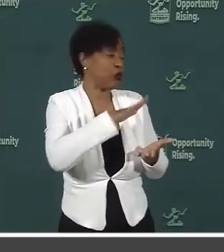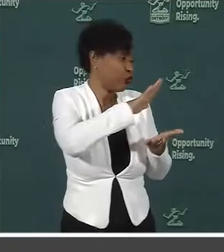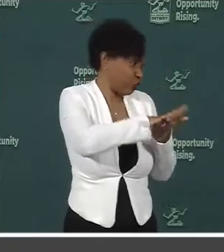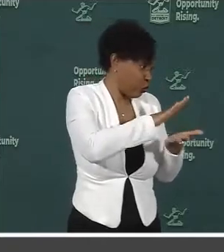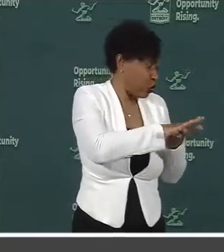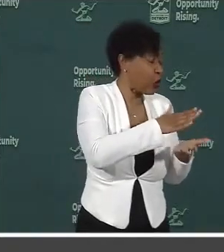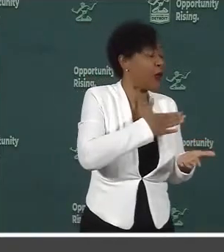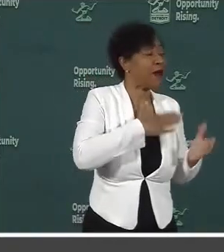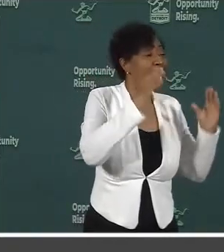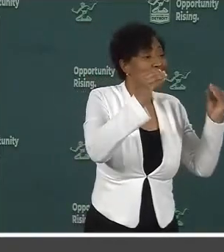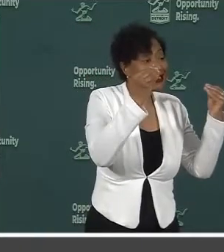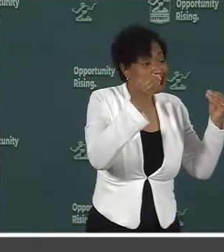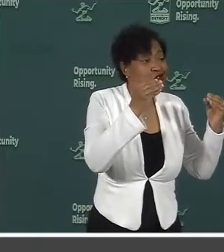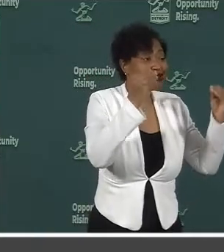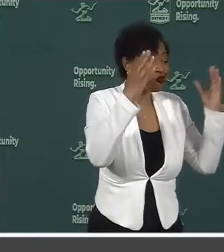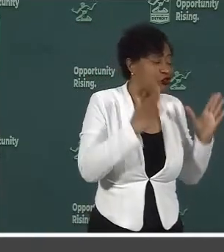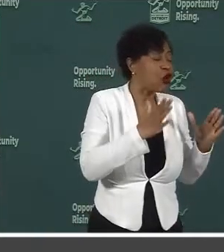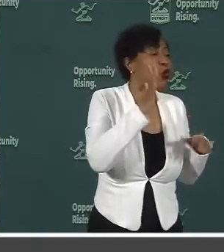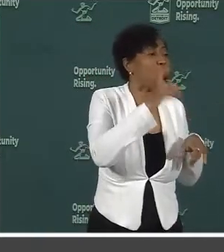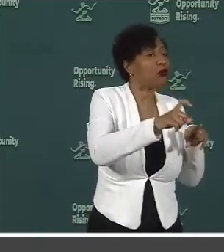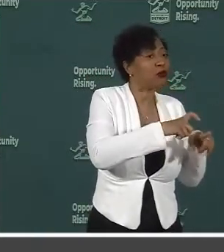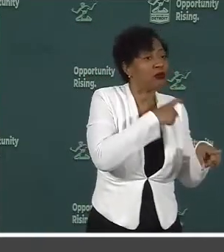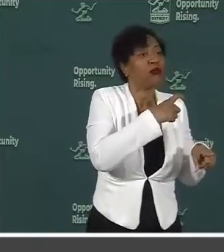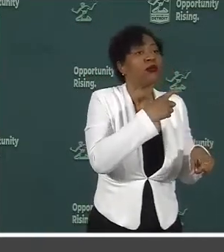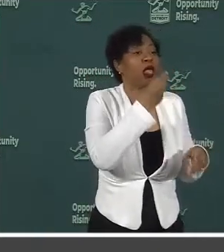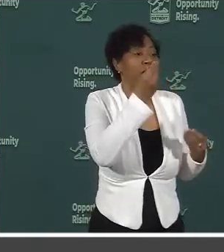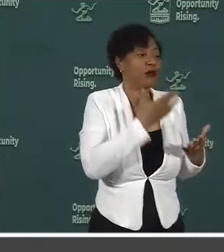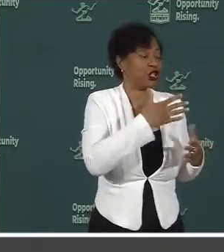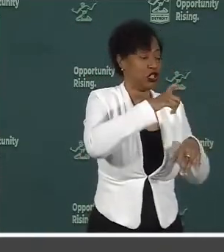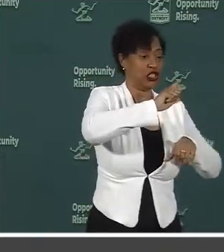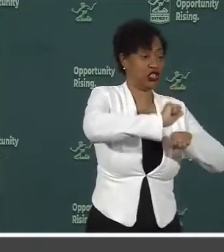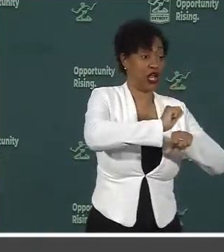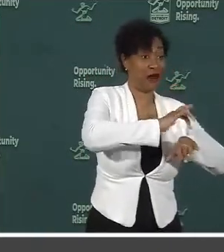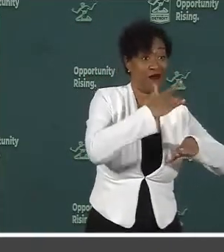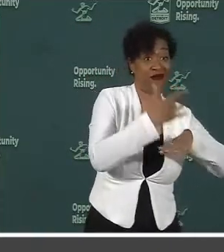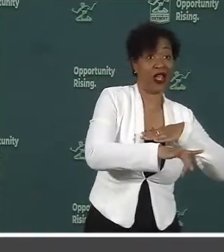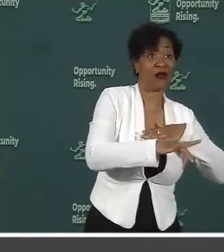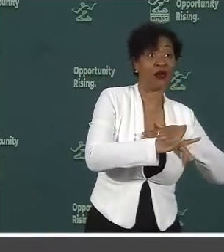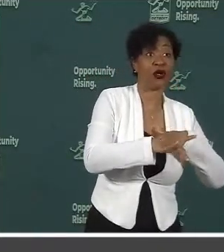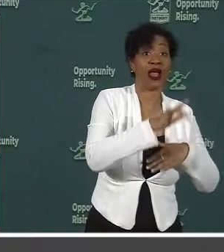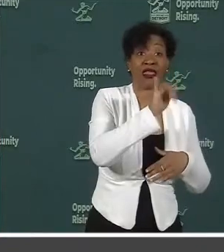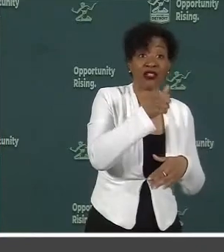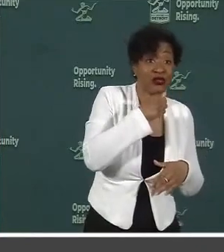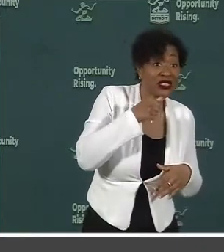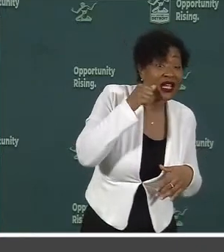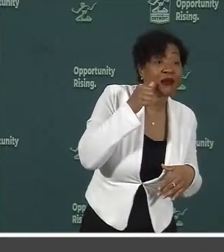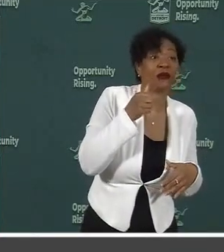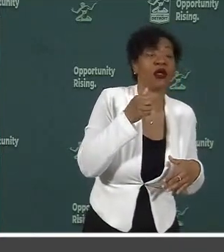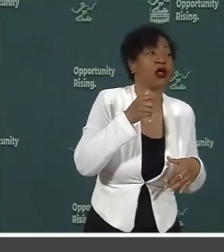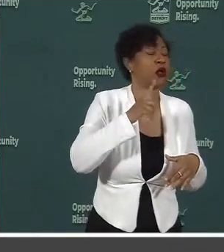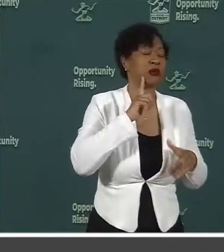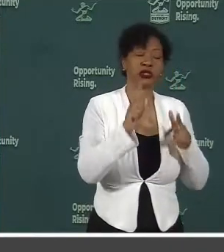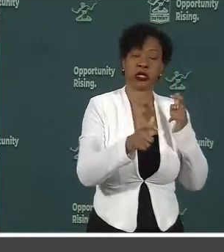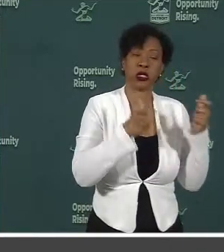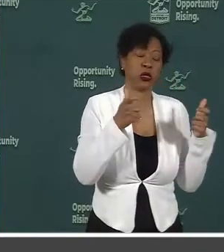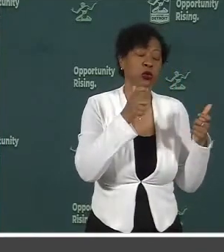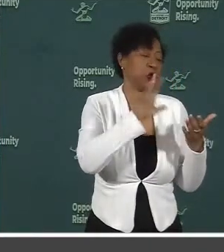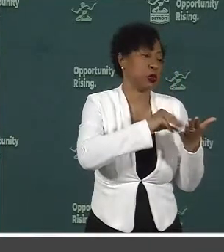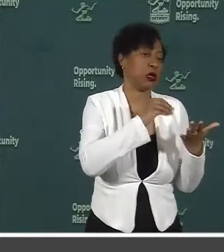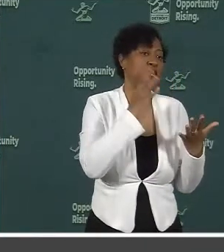GIVE ME A CALL AND TELL ME THAT IT'S A JOB AVAILABLE THIS ONE WAS AMAZING IT WAS JUST A BIG LEARNING EXPERIENCE REALLY I >>